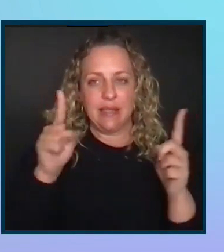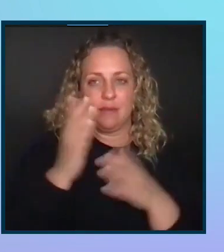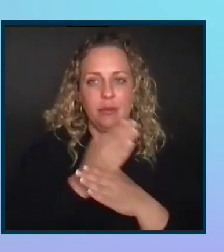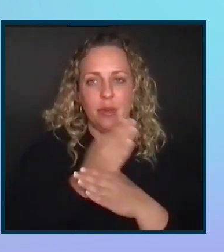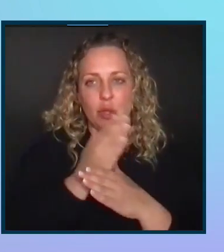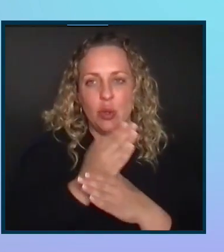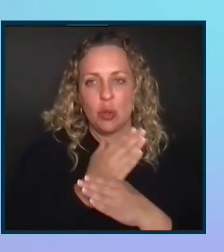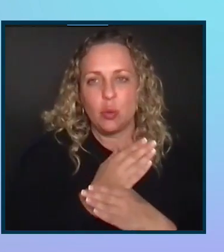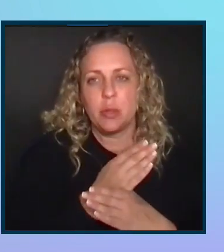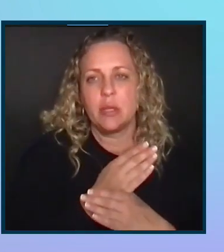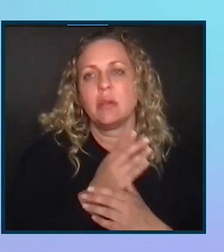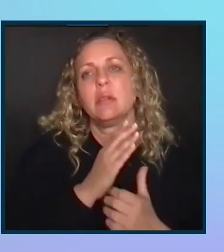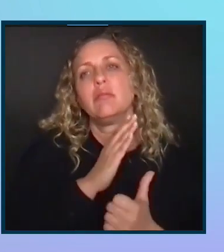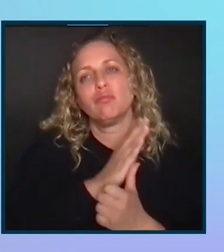and, um, once they know that,